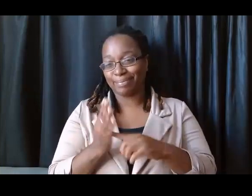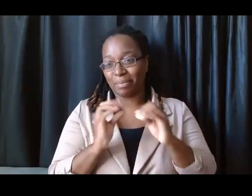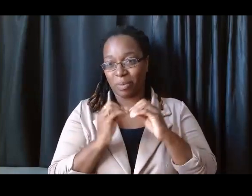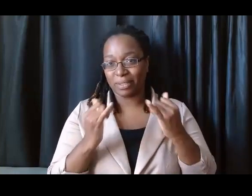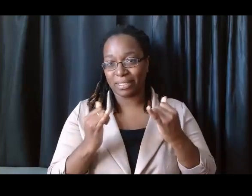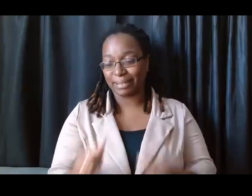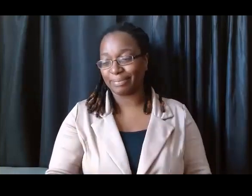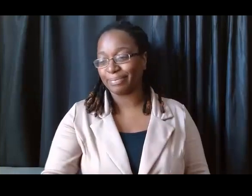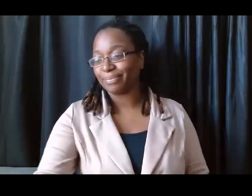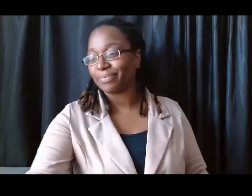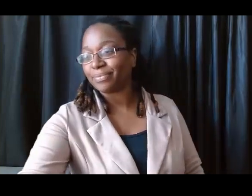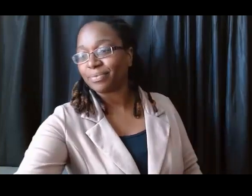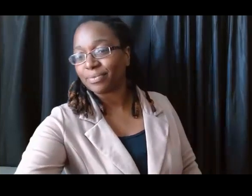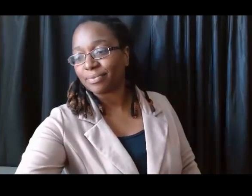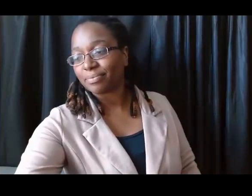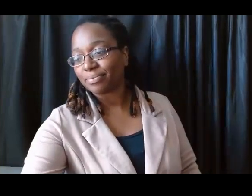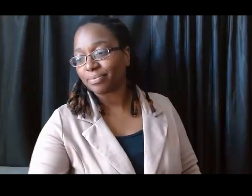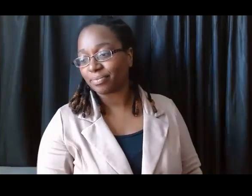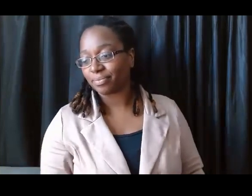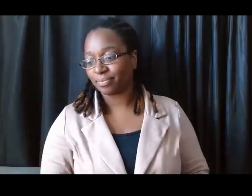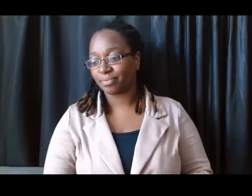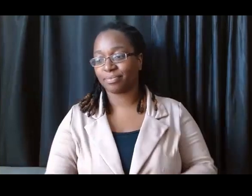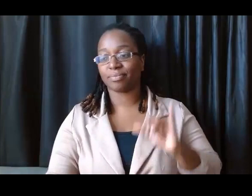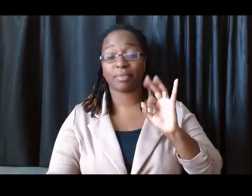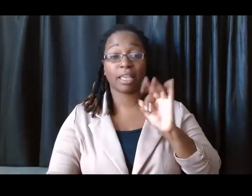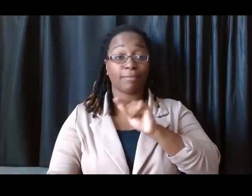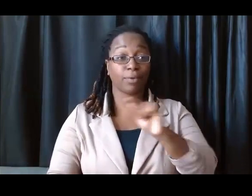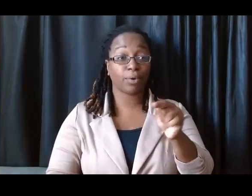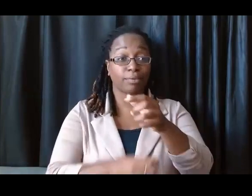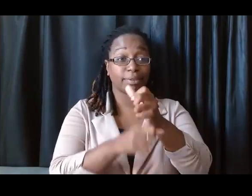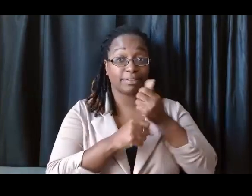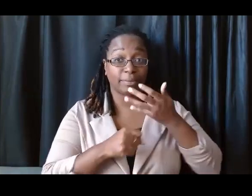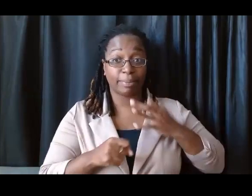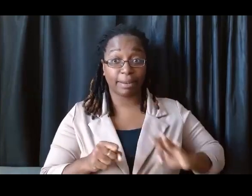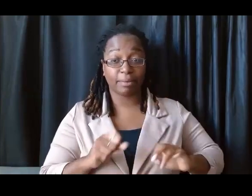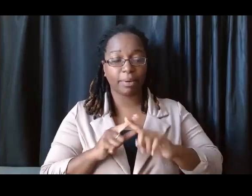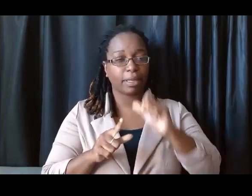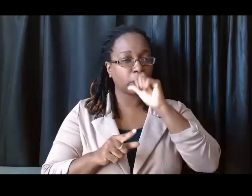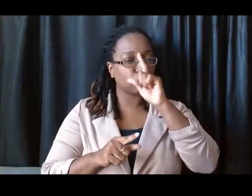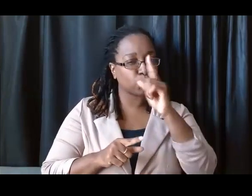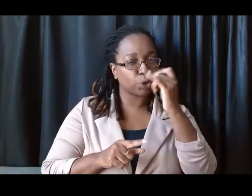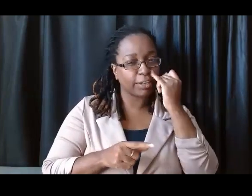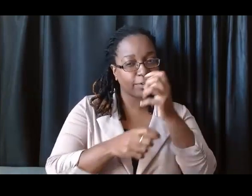Now, if you or someone who is receiving a benefit and you're not sure if you're receiving SSI, it is